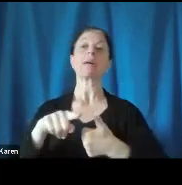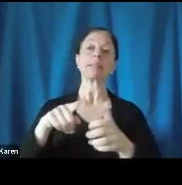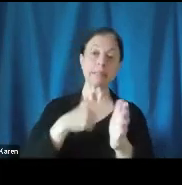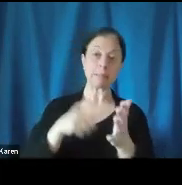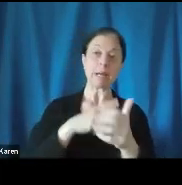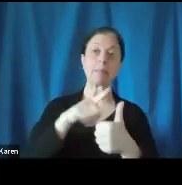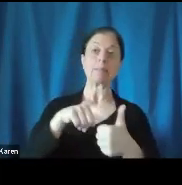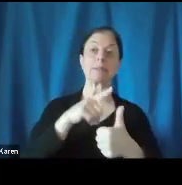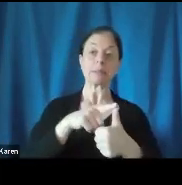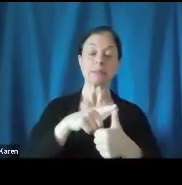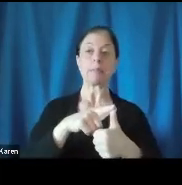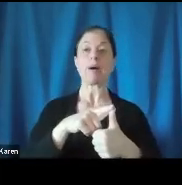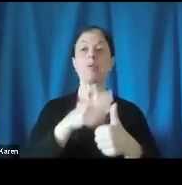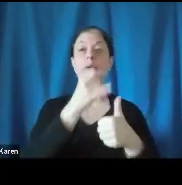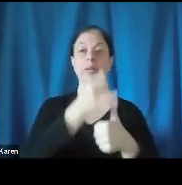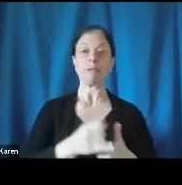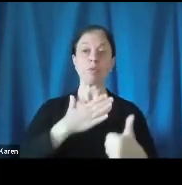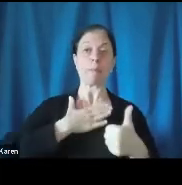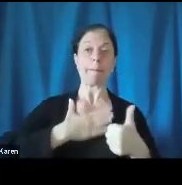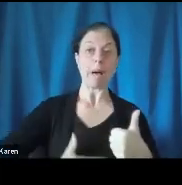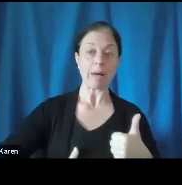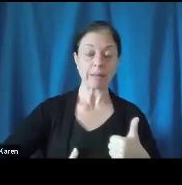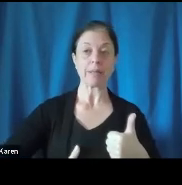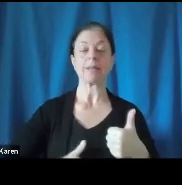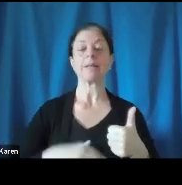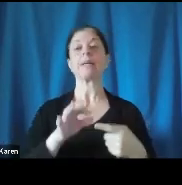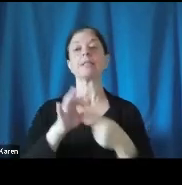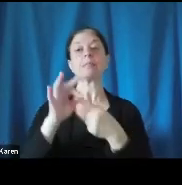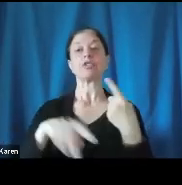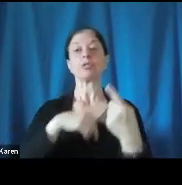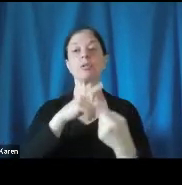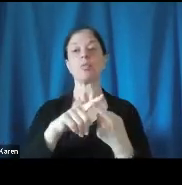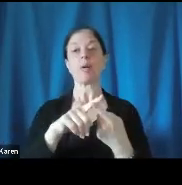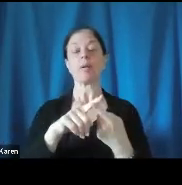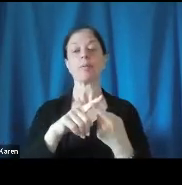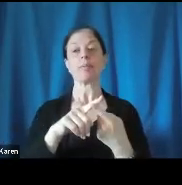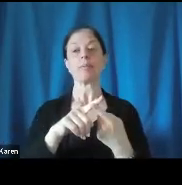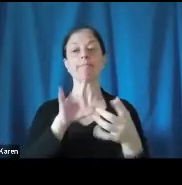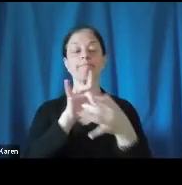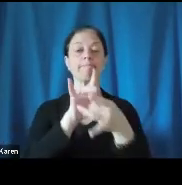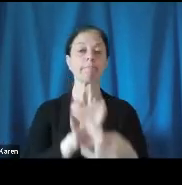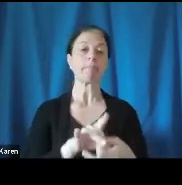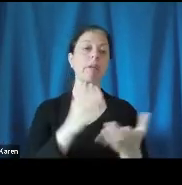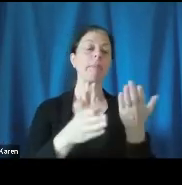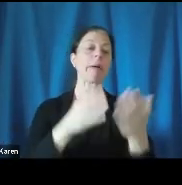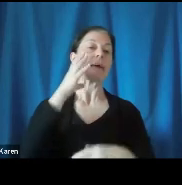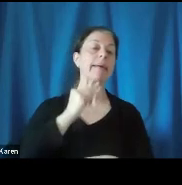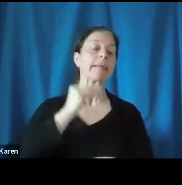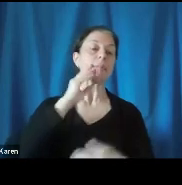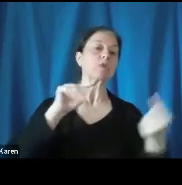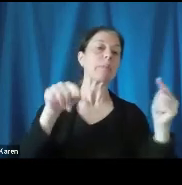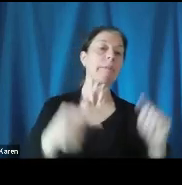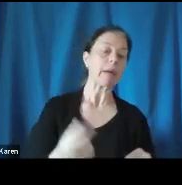That's a fancy way of saying that disability is all of those things. It is sometimes about what's going on in an